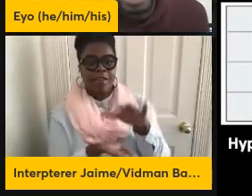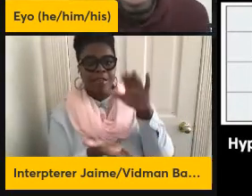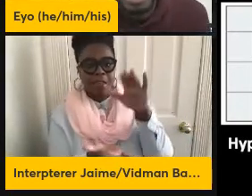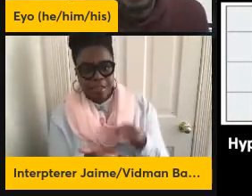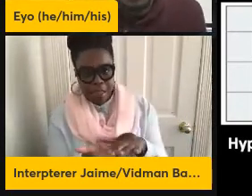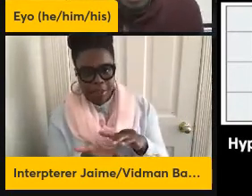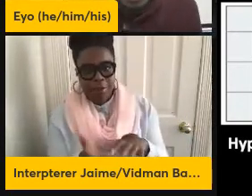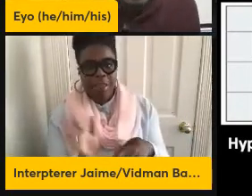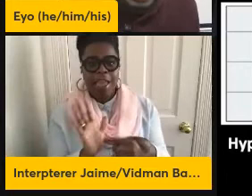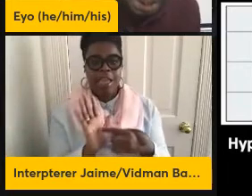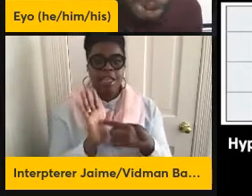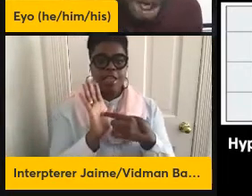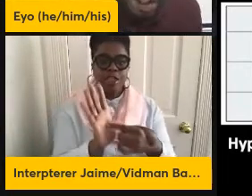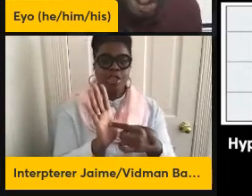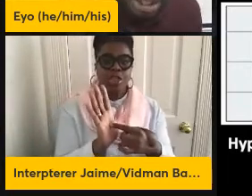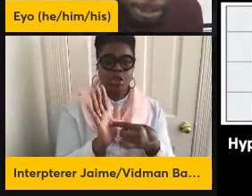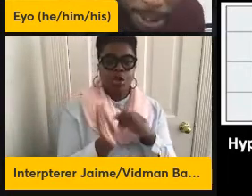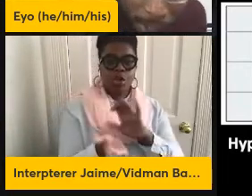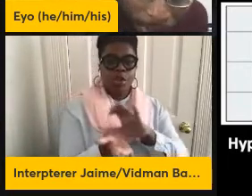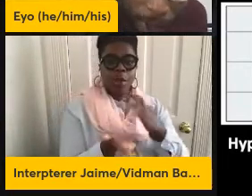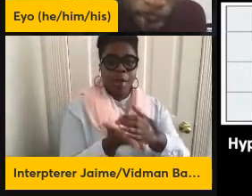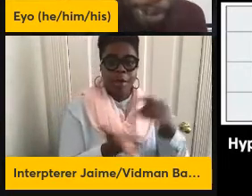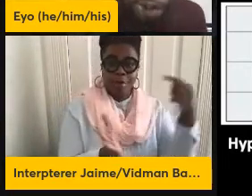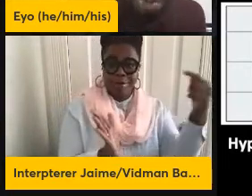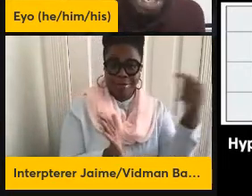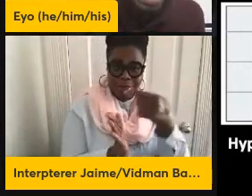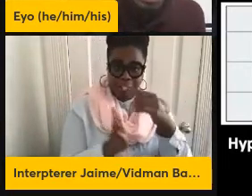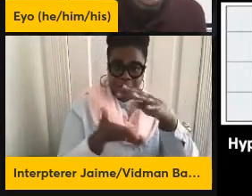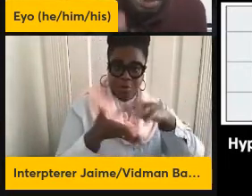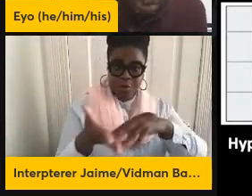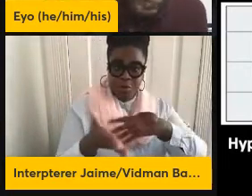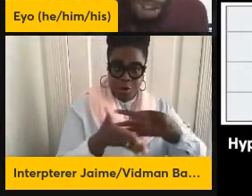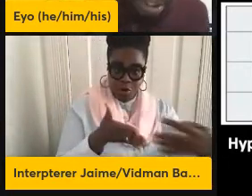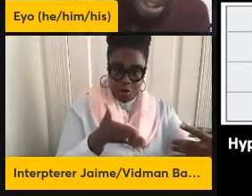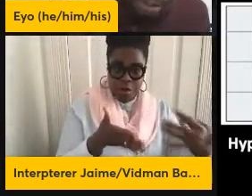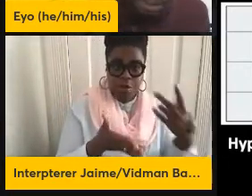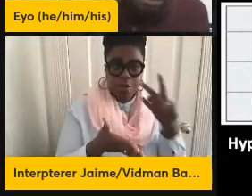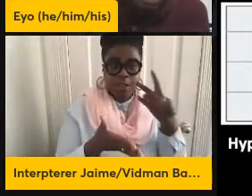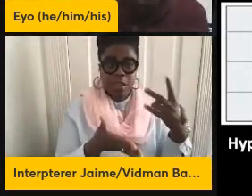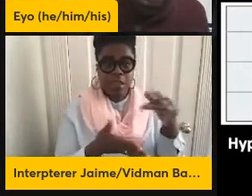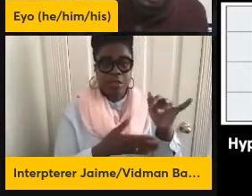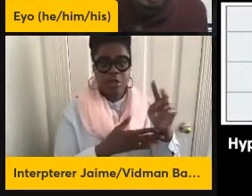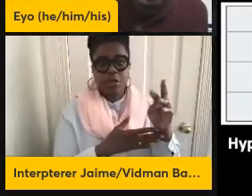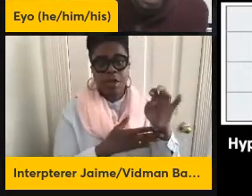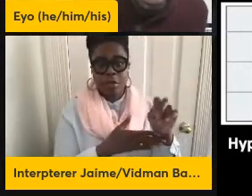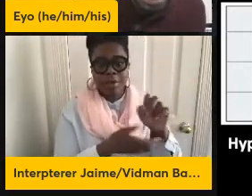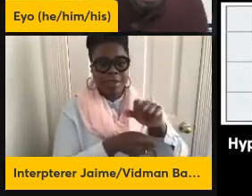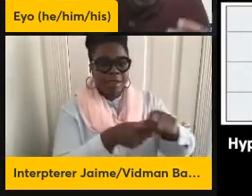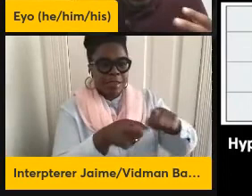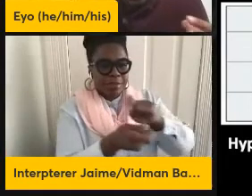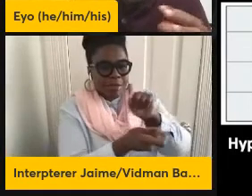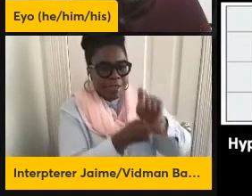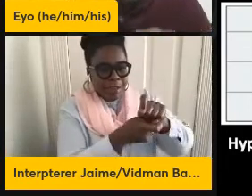here. And this reduction is specific to the striatum, which is a region a specific region in the brain that's actually known to